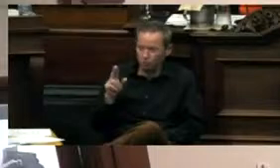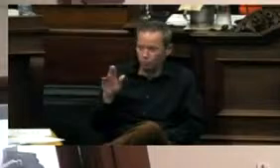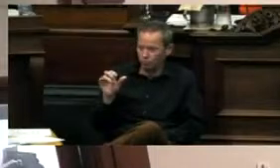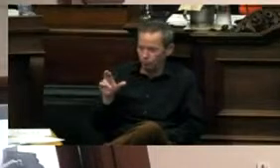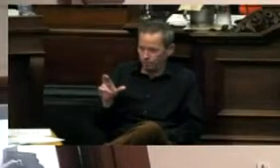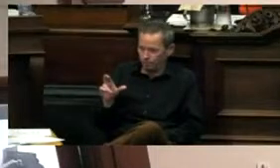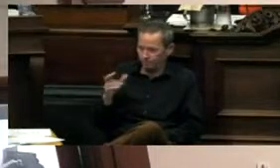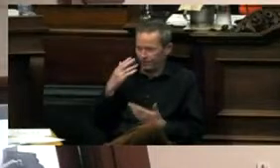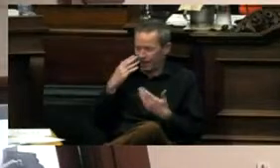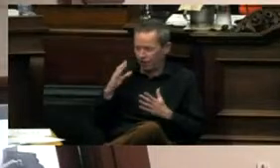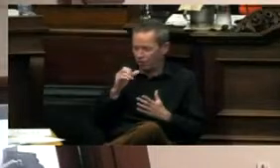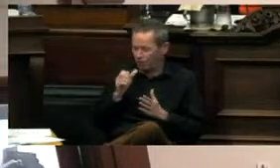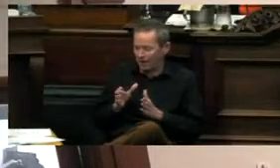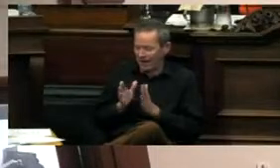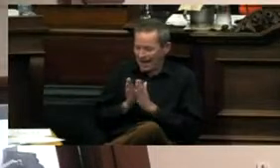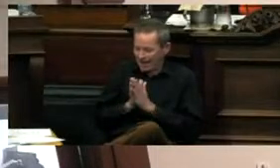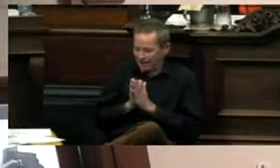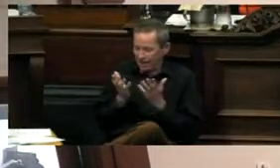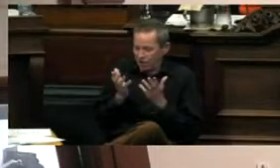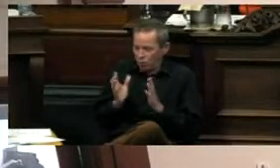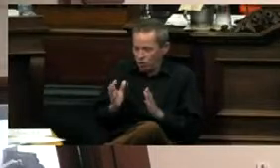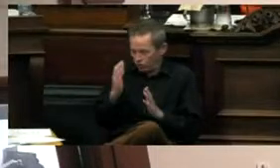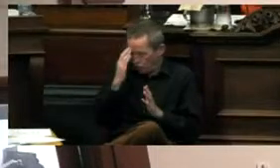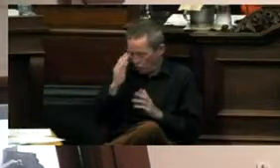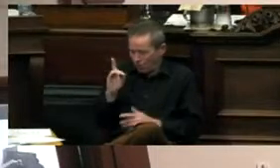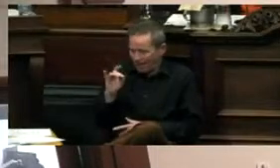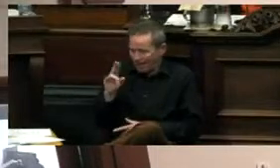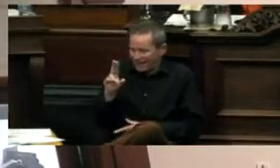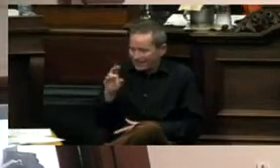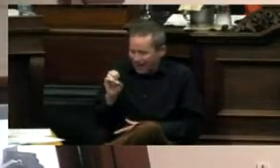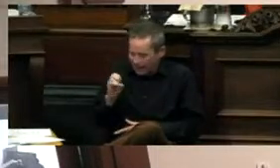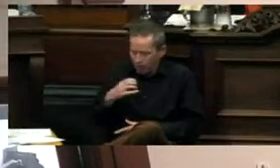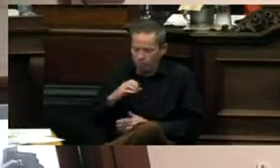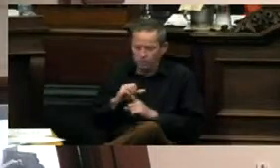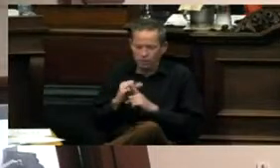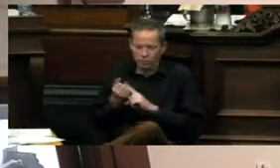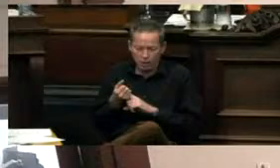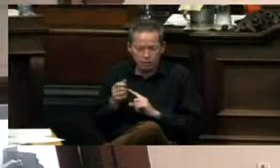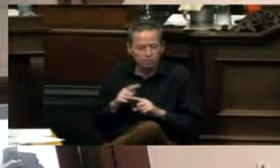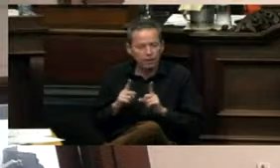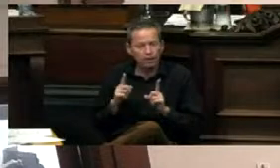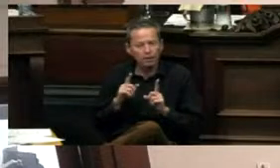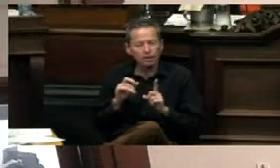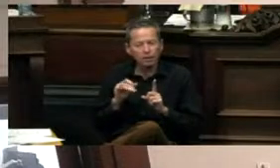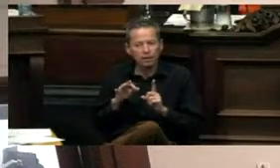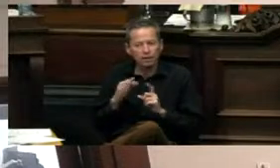That's the only way. I feel like it can be fairly applied, but and I don't, I don't know and